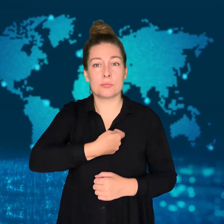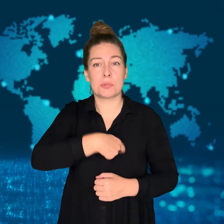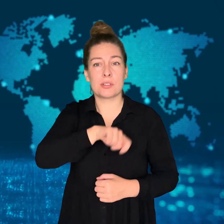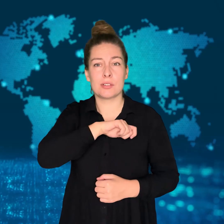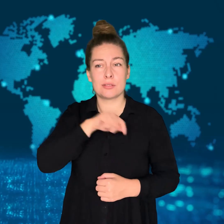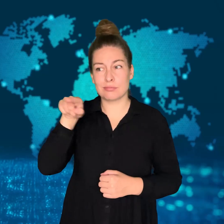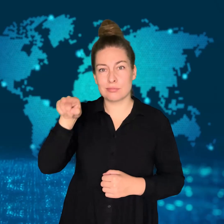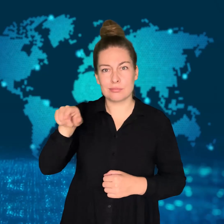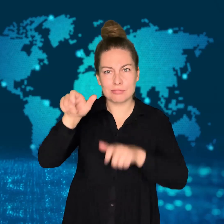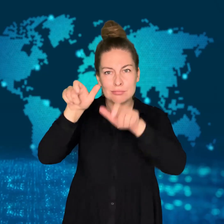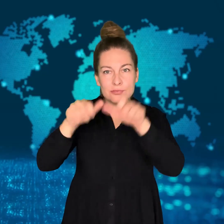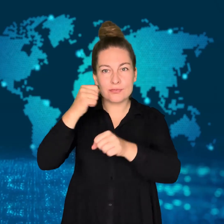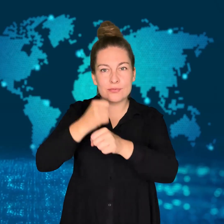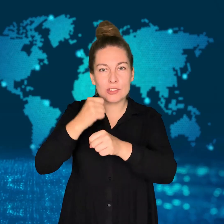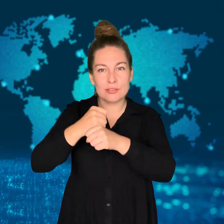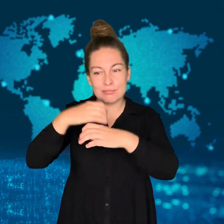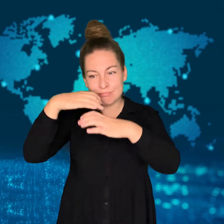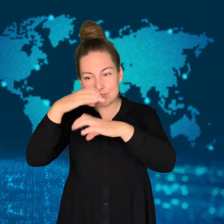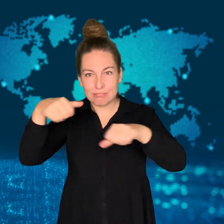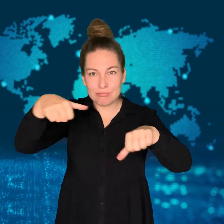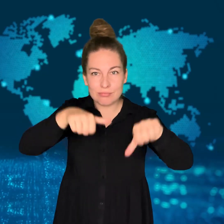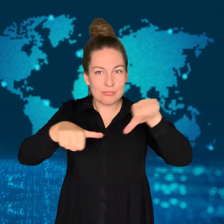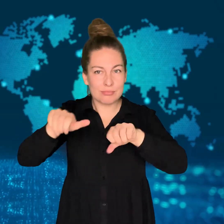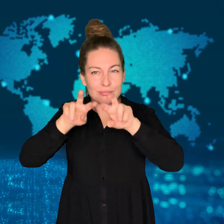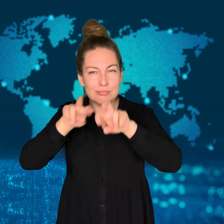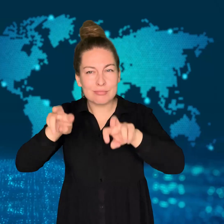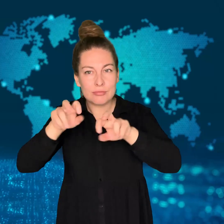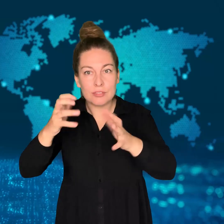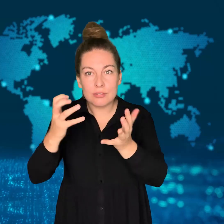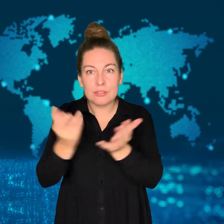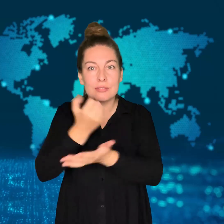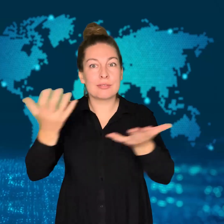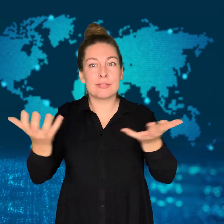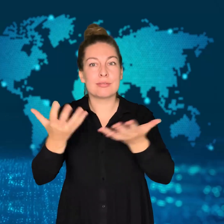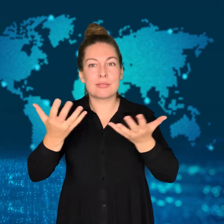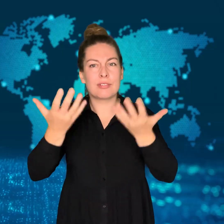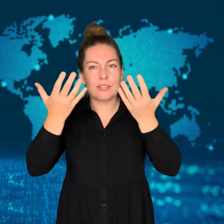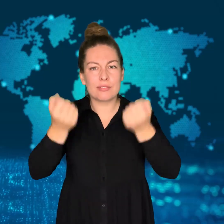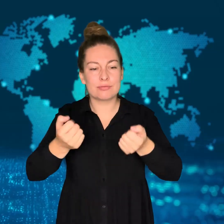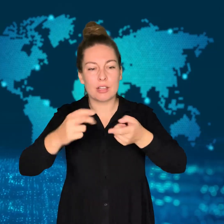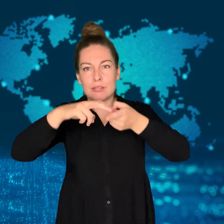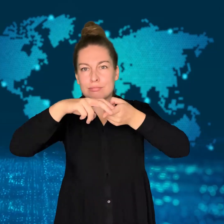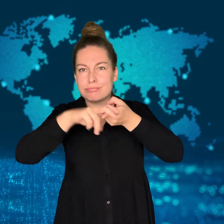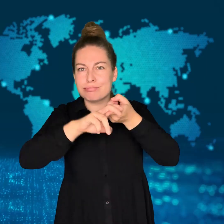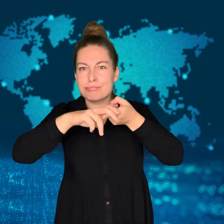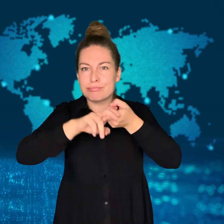[MONIKA]: Scientists have found Europe's oldest pair of shoes